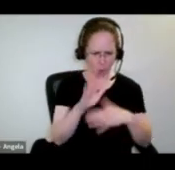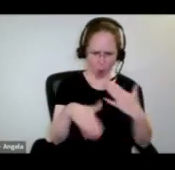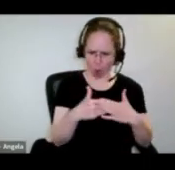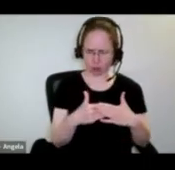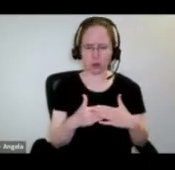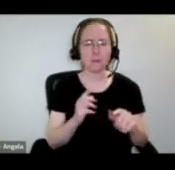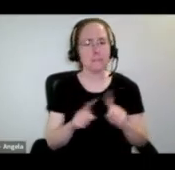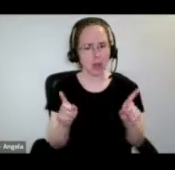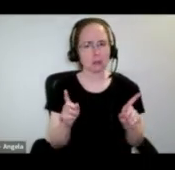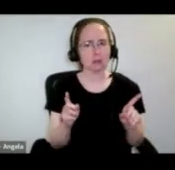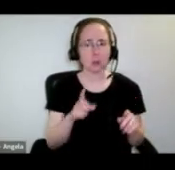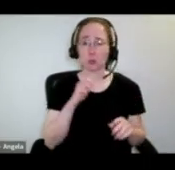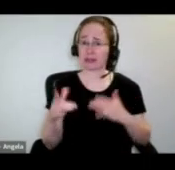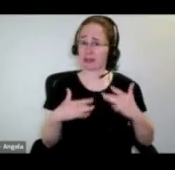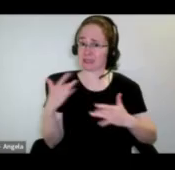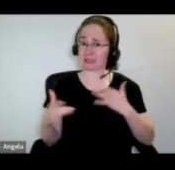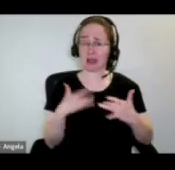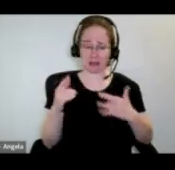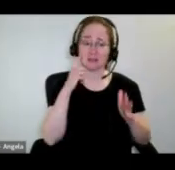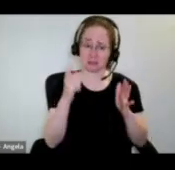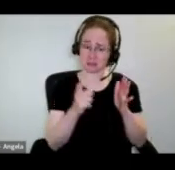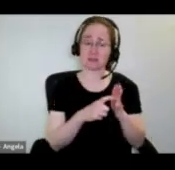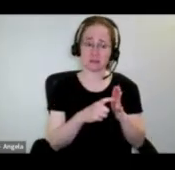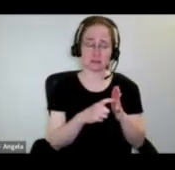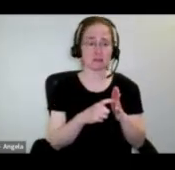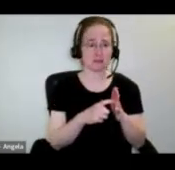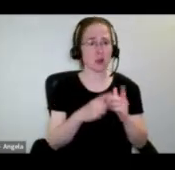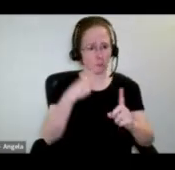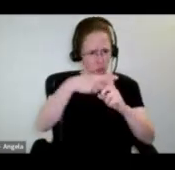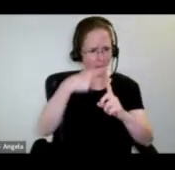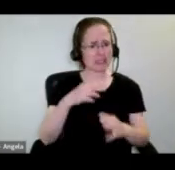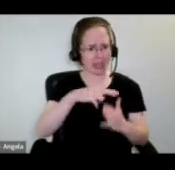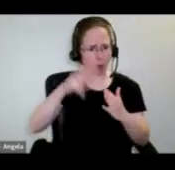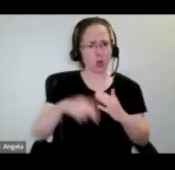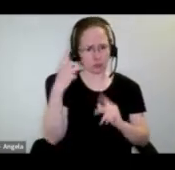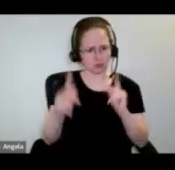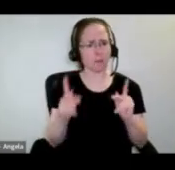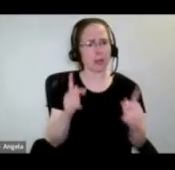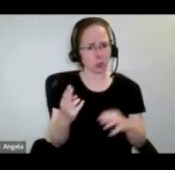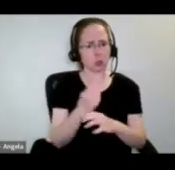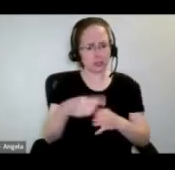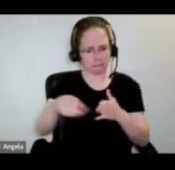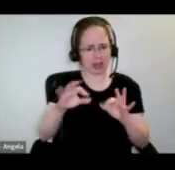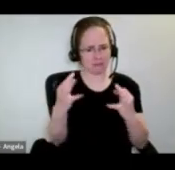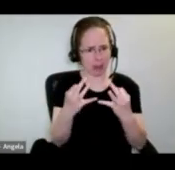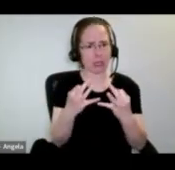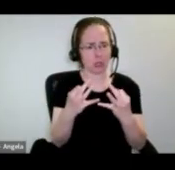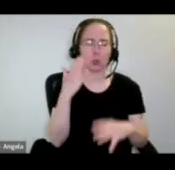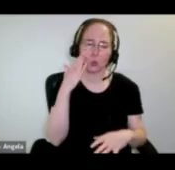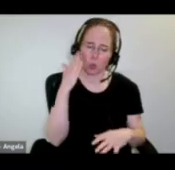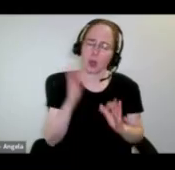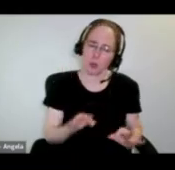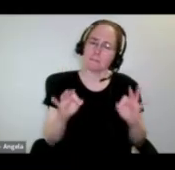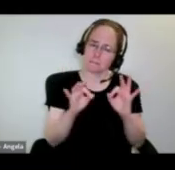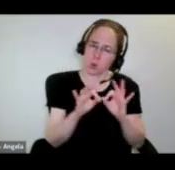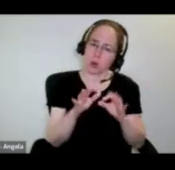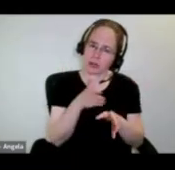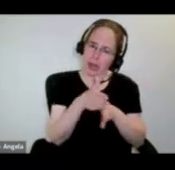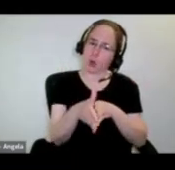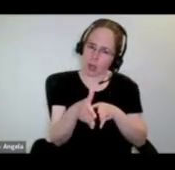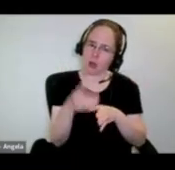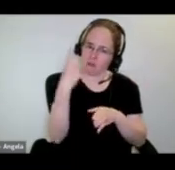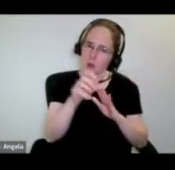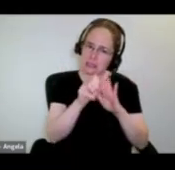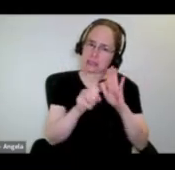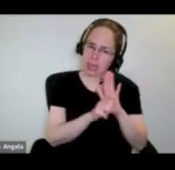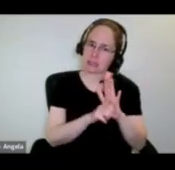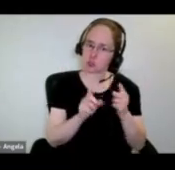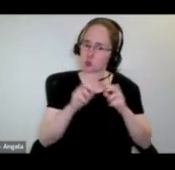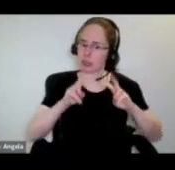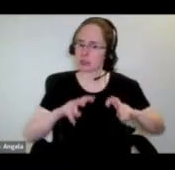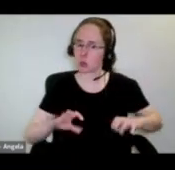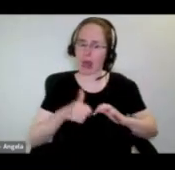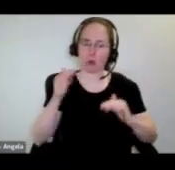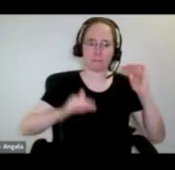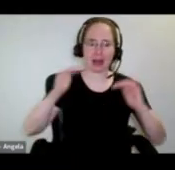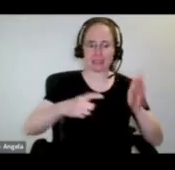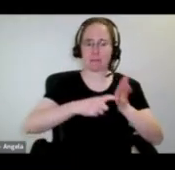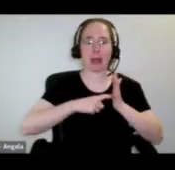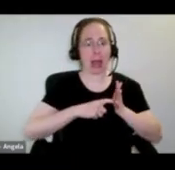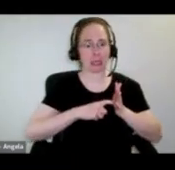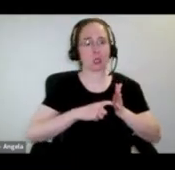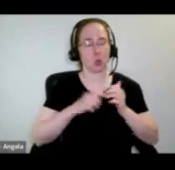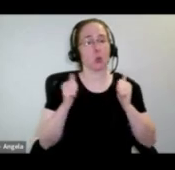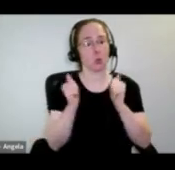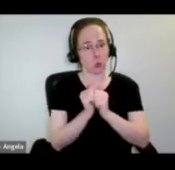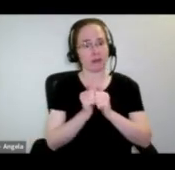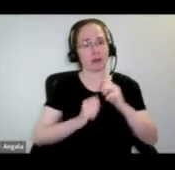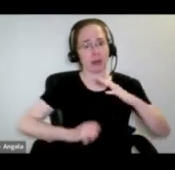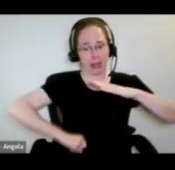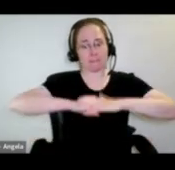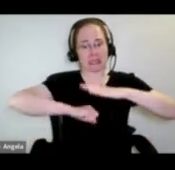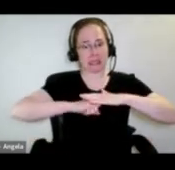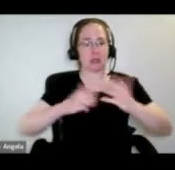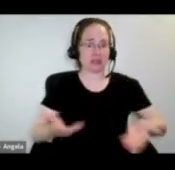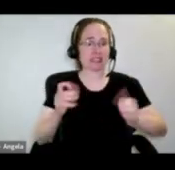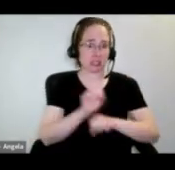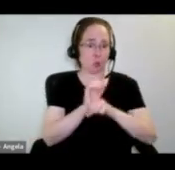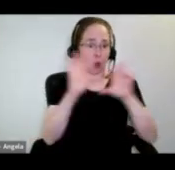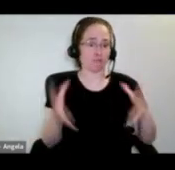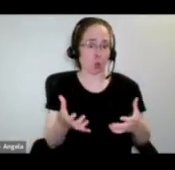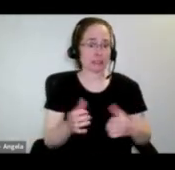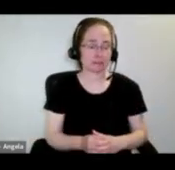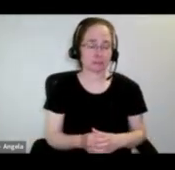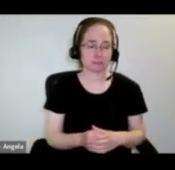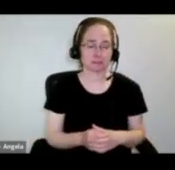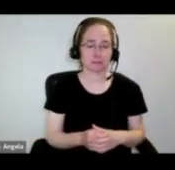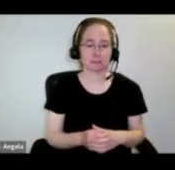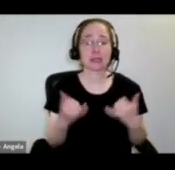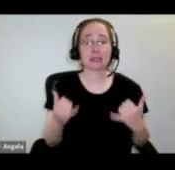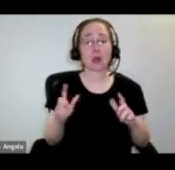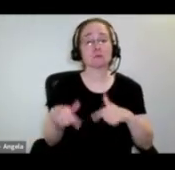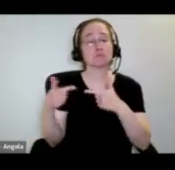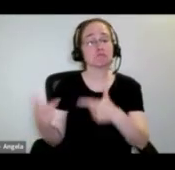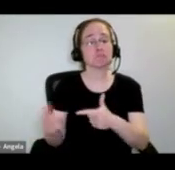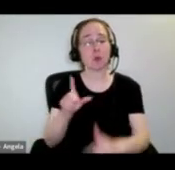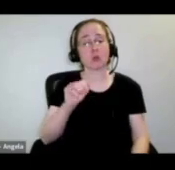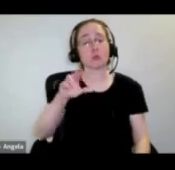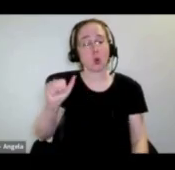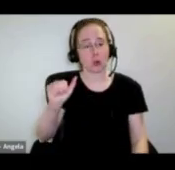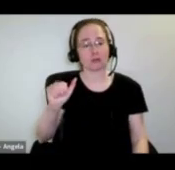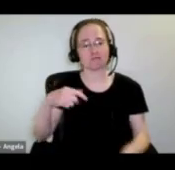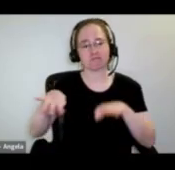Lindsay: So we're still trying to figure out how to make sense of all of this, but we were really excited to see such promising outcomes for people who are using paid family, as we know this is an important area for states as they explore how to balance demand with the capacity of the existing workforce.